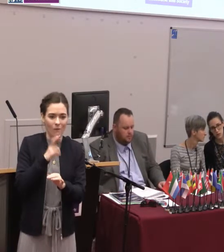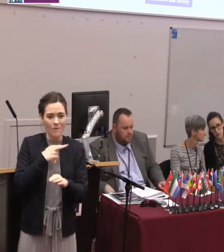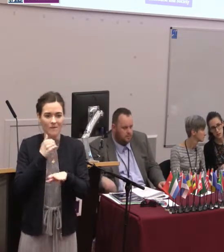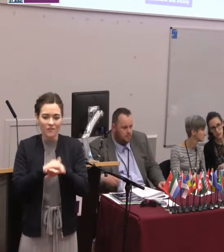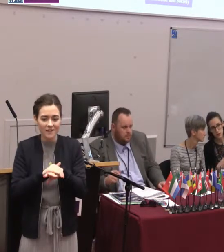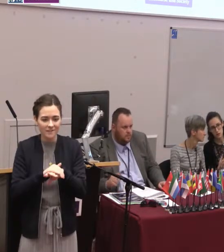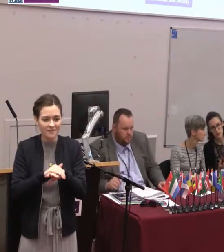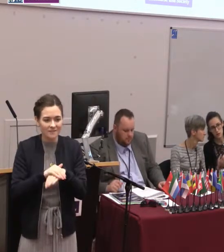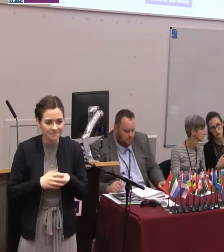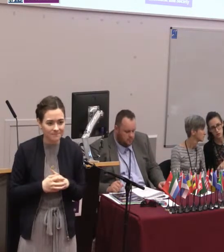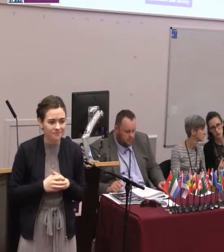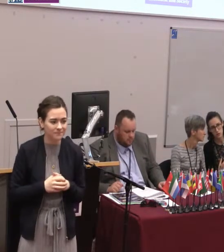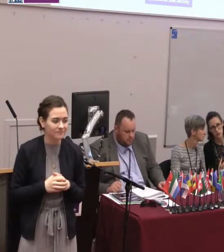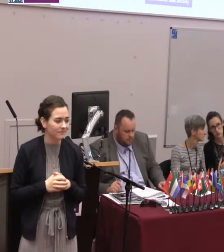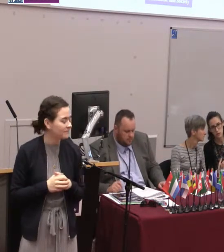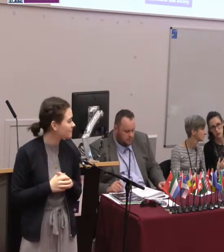friends.